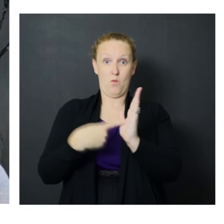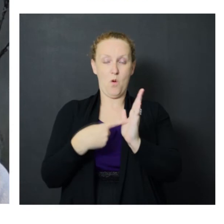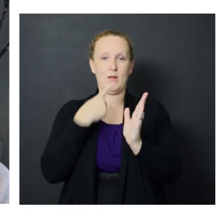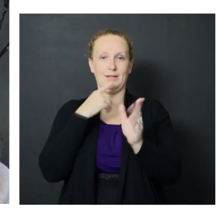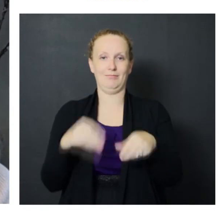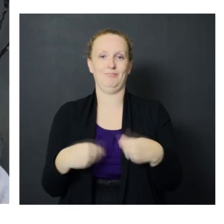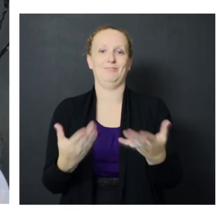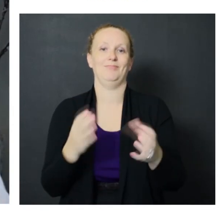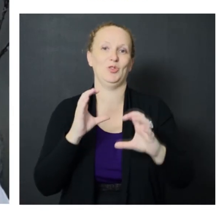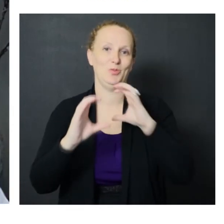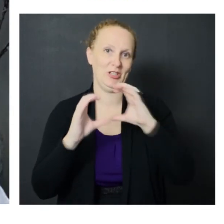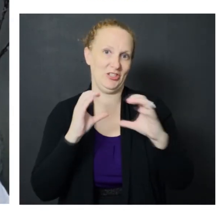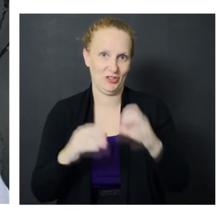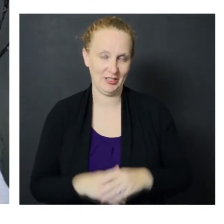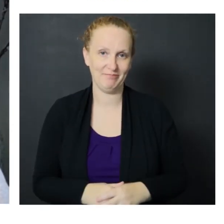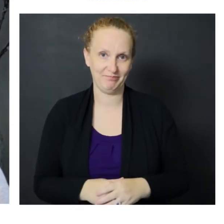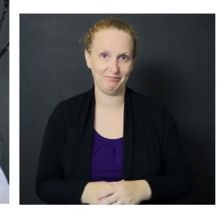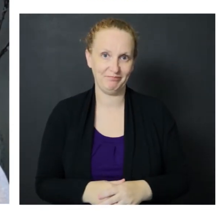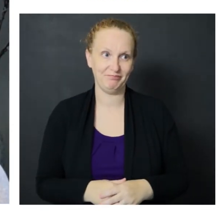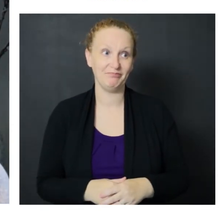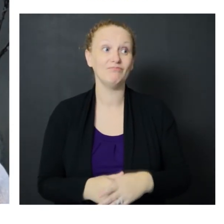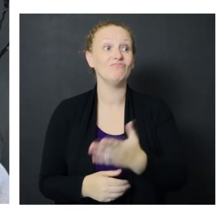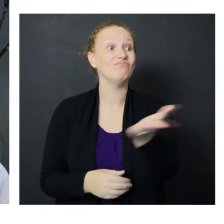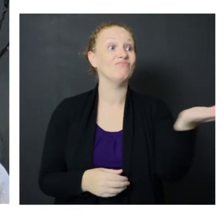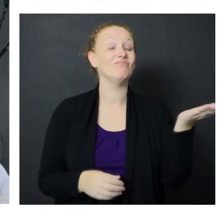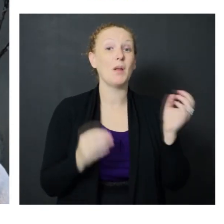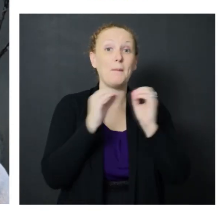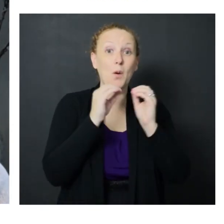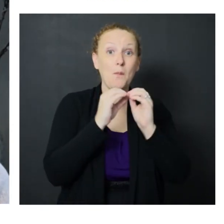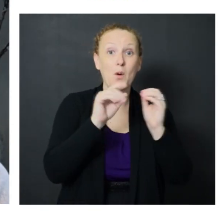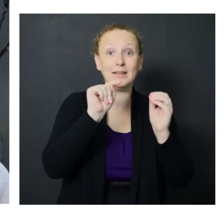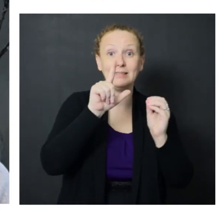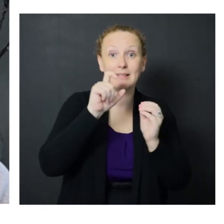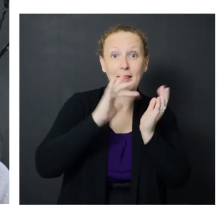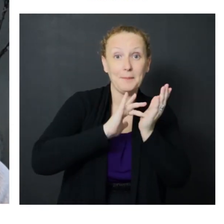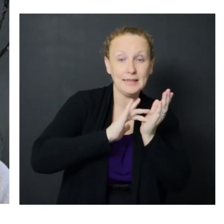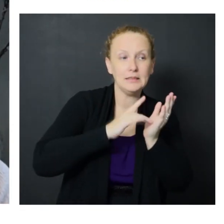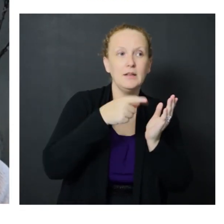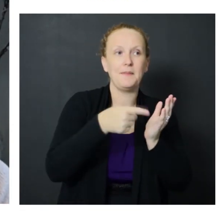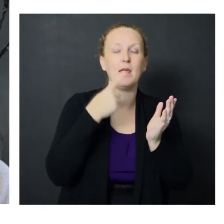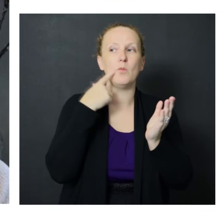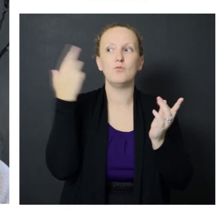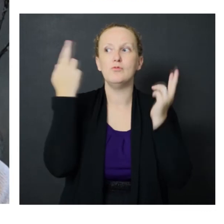not possible without the interpreter, the more they will start, ah, utilizing interpreters.